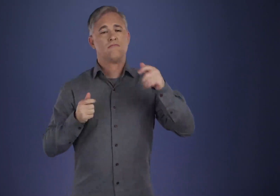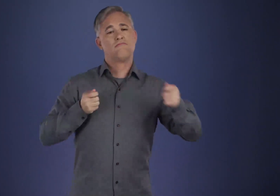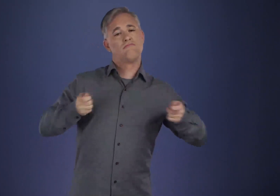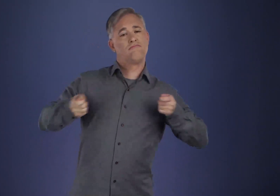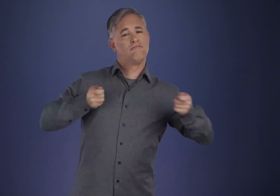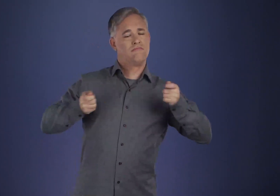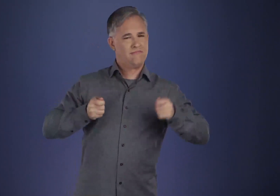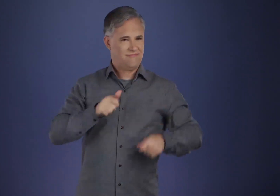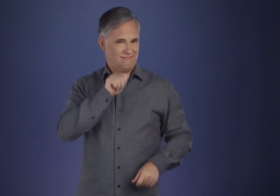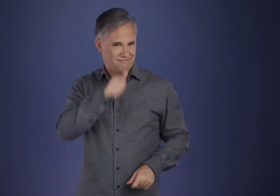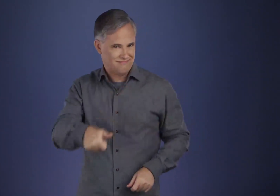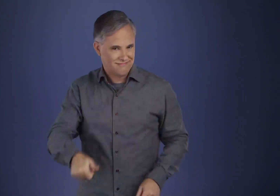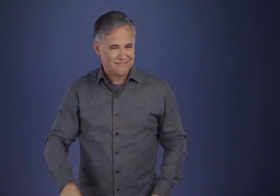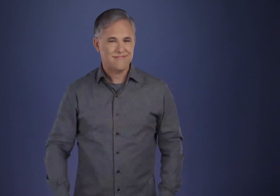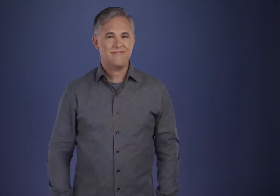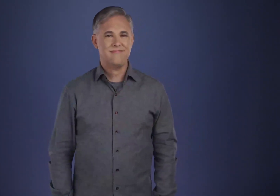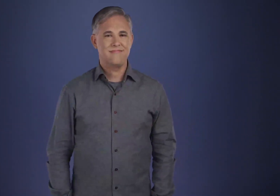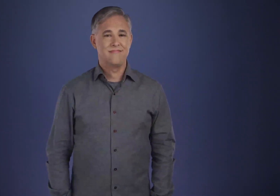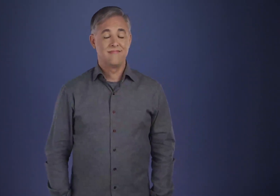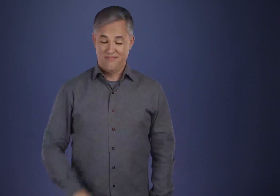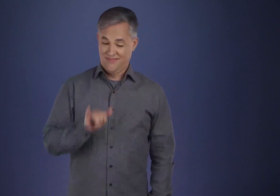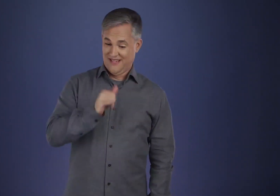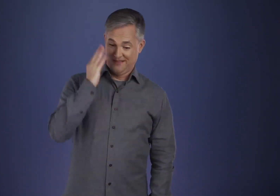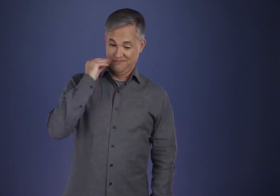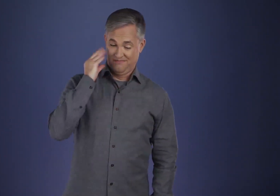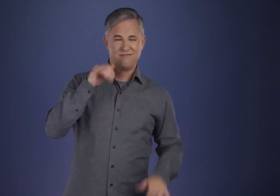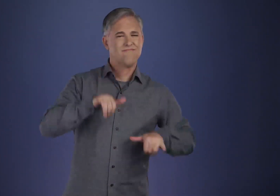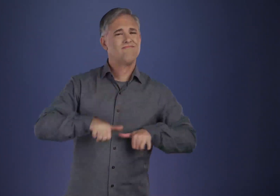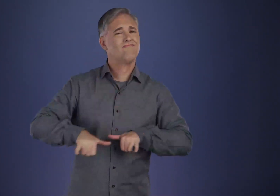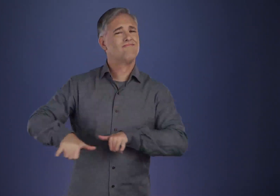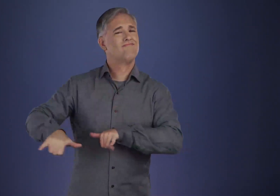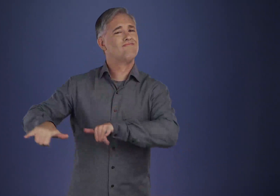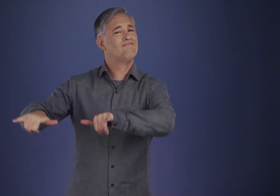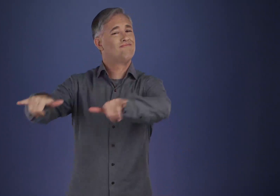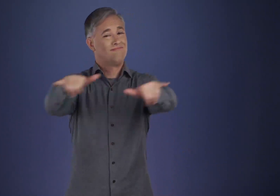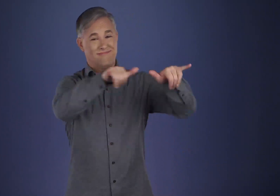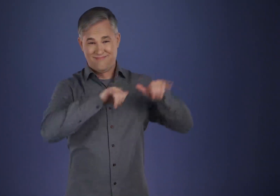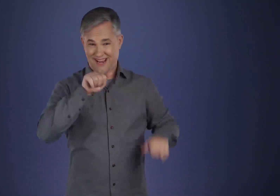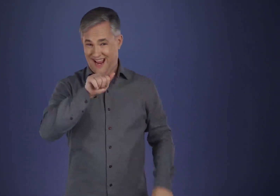And so they make the belated discovery that they are really servants, not senators.